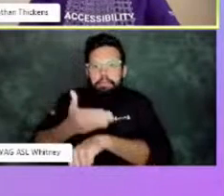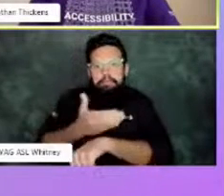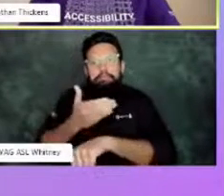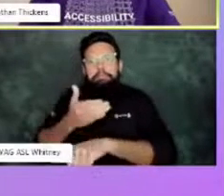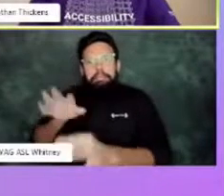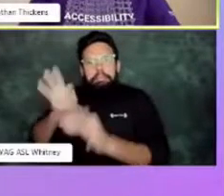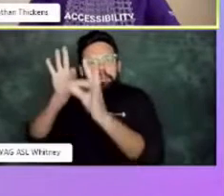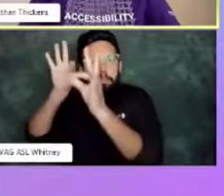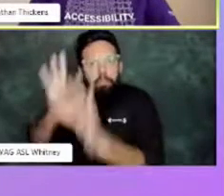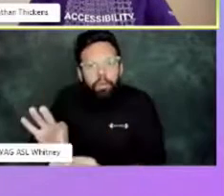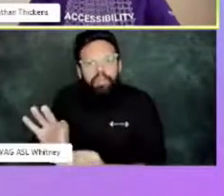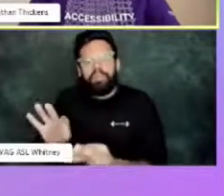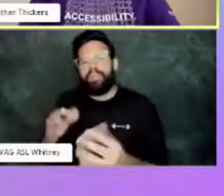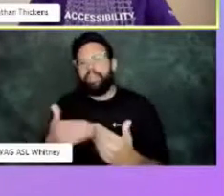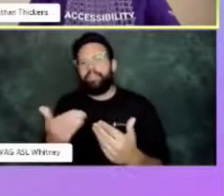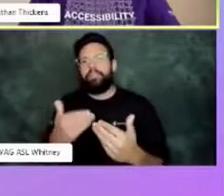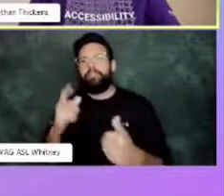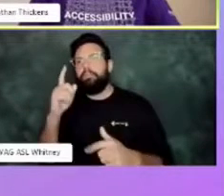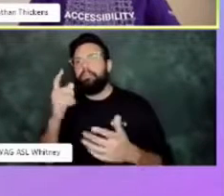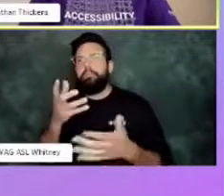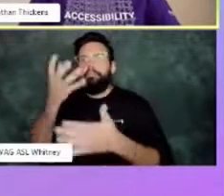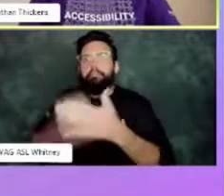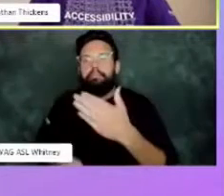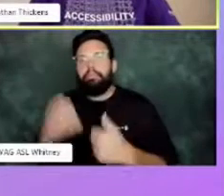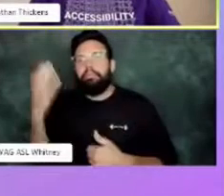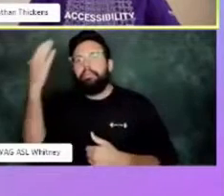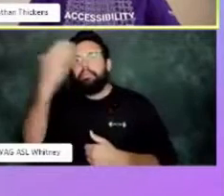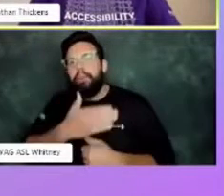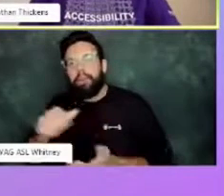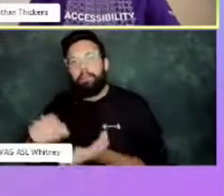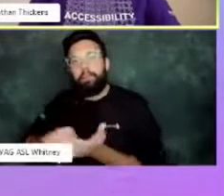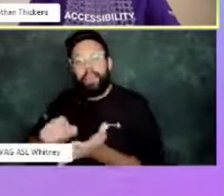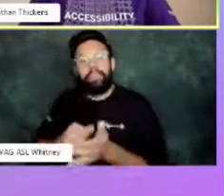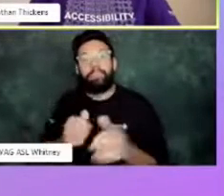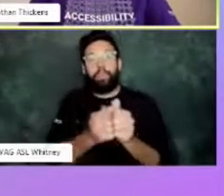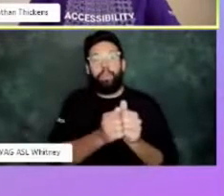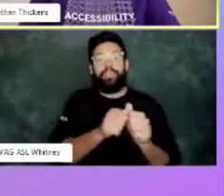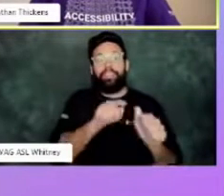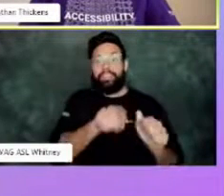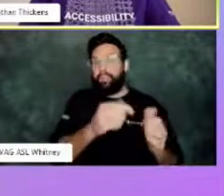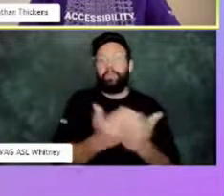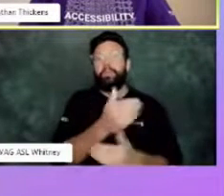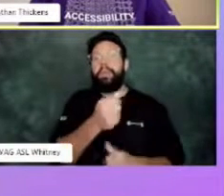and end up not being tested for accessibility at all. With the Watcher API, those worries are a thing of the past.